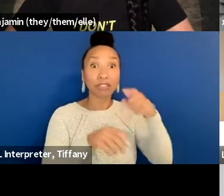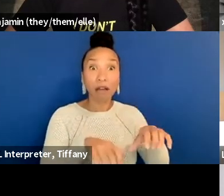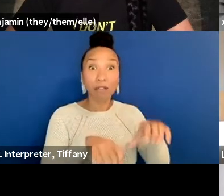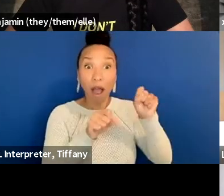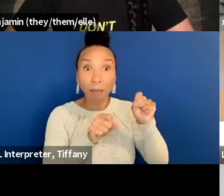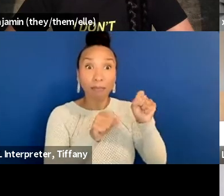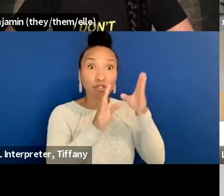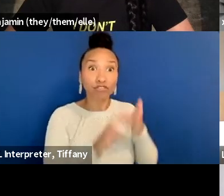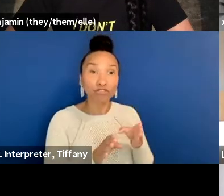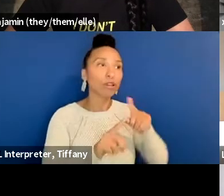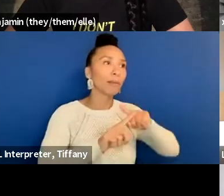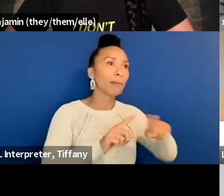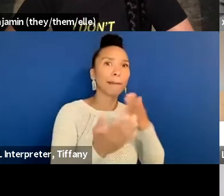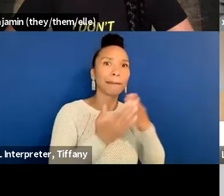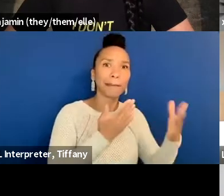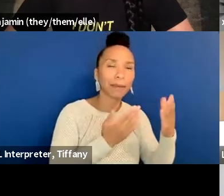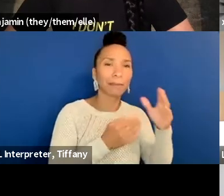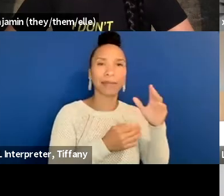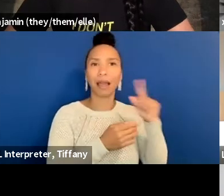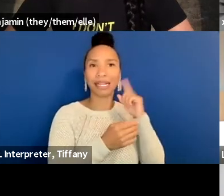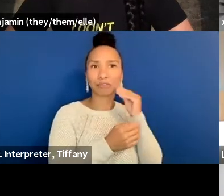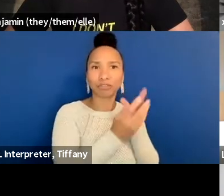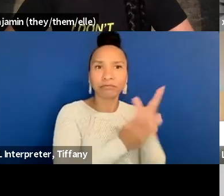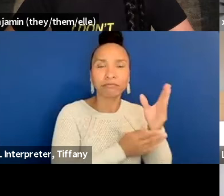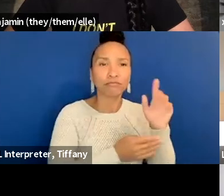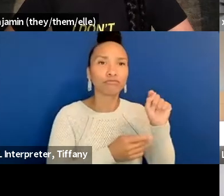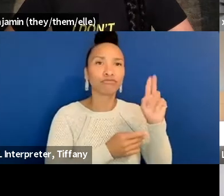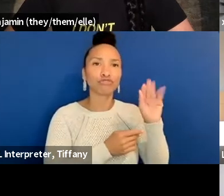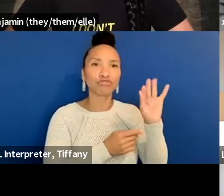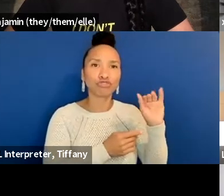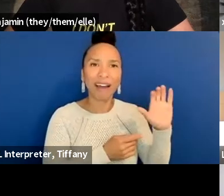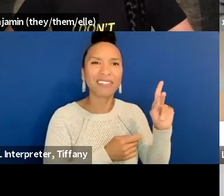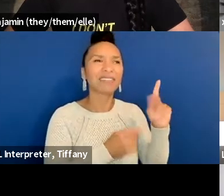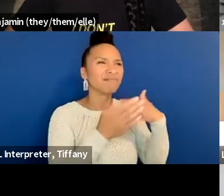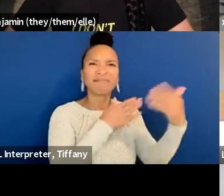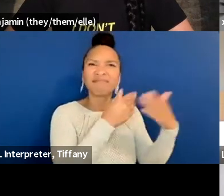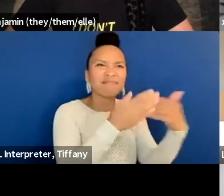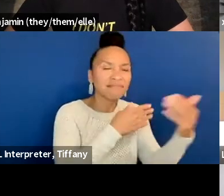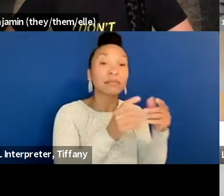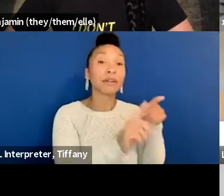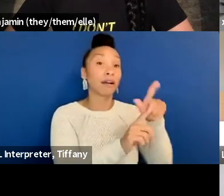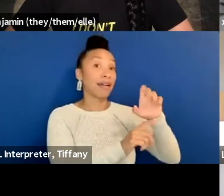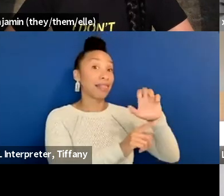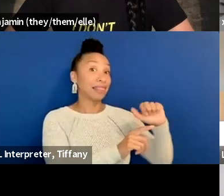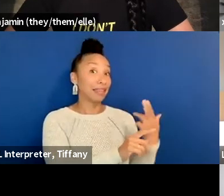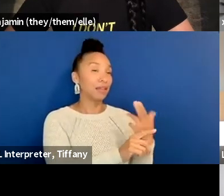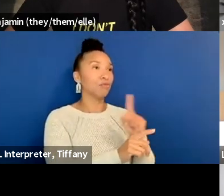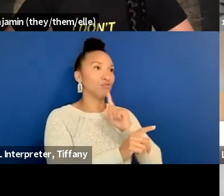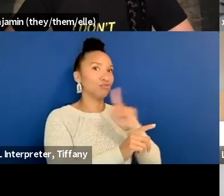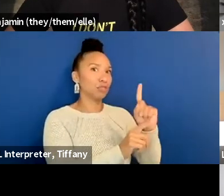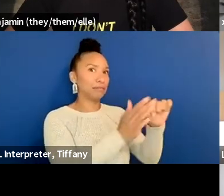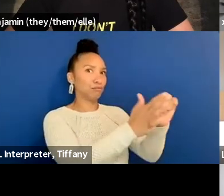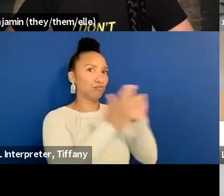Benjamin (they/them/elle): concise clear images that kind of hit me in the gut immediately resonated with me on first brush.